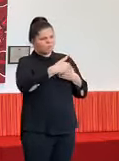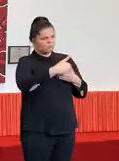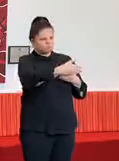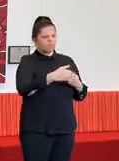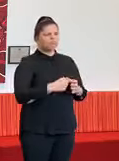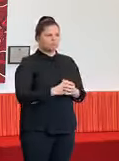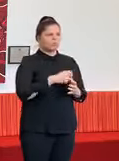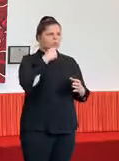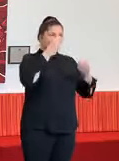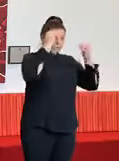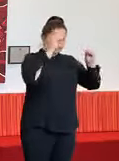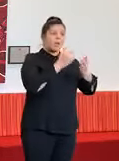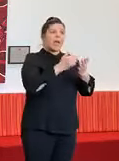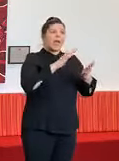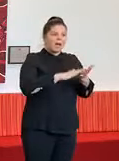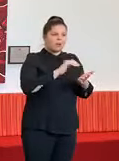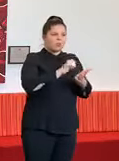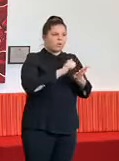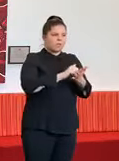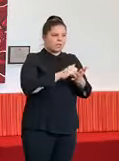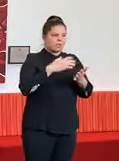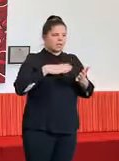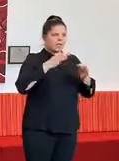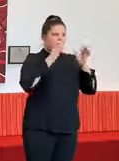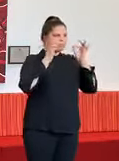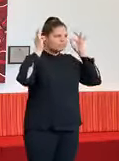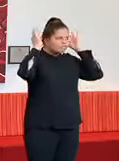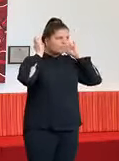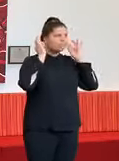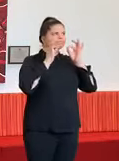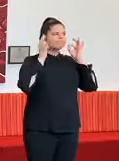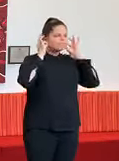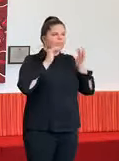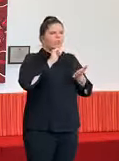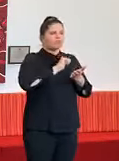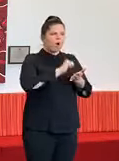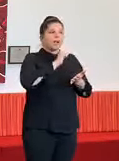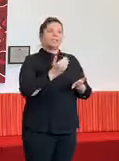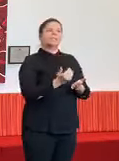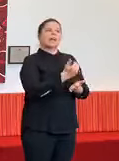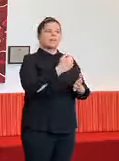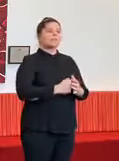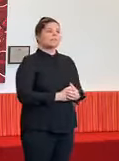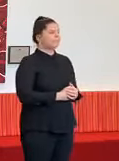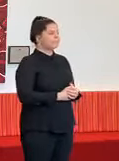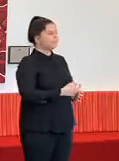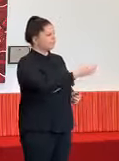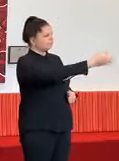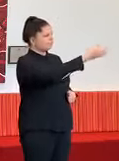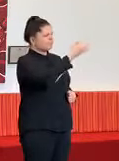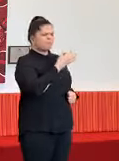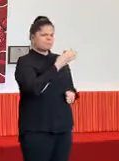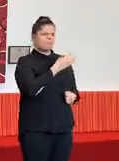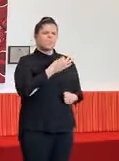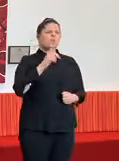properly and how to use it properly so that would be safely and effectively. There's news out of China that they are re-opening wet markets.